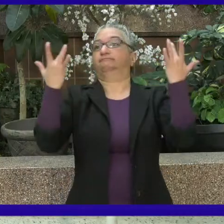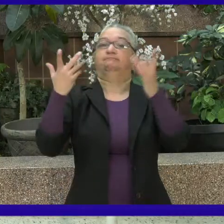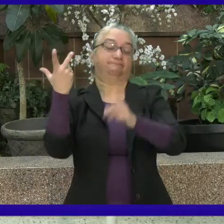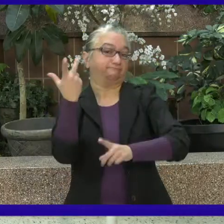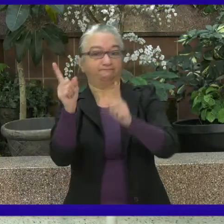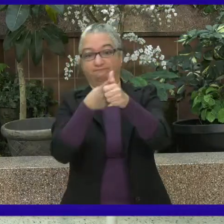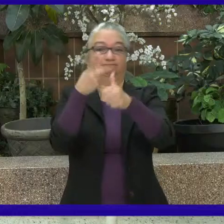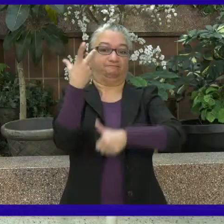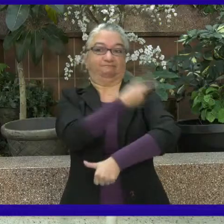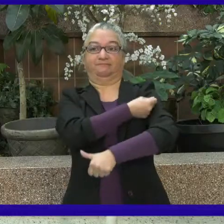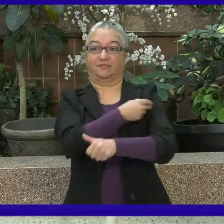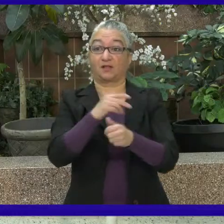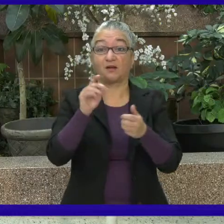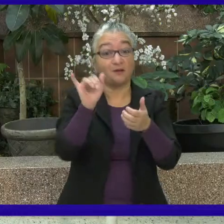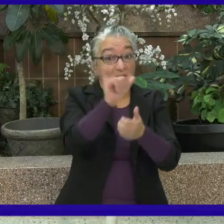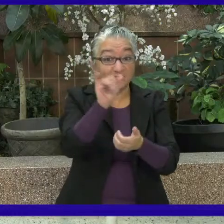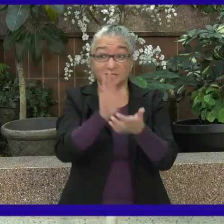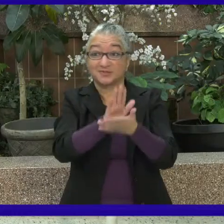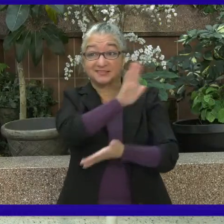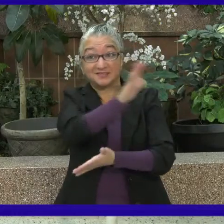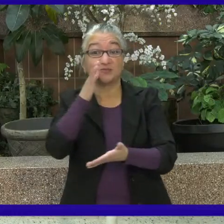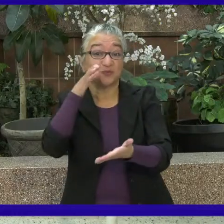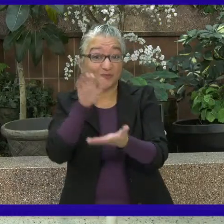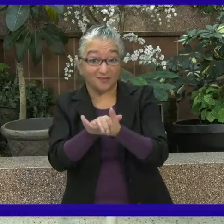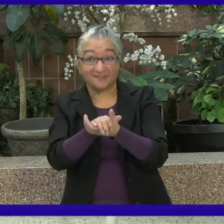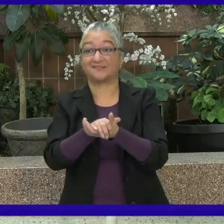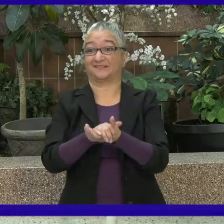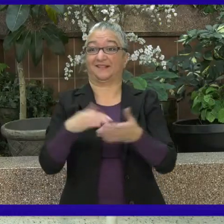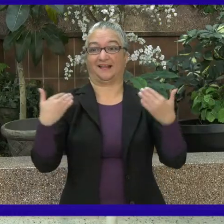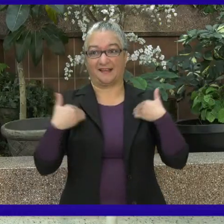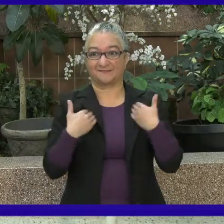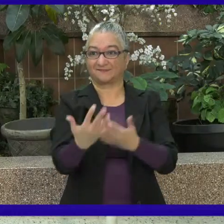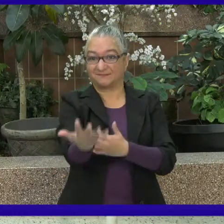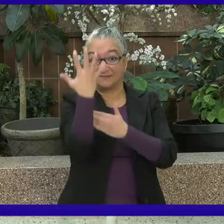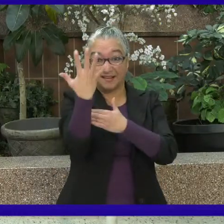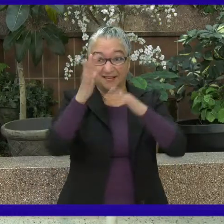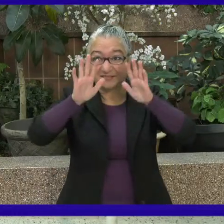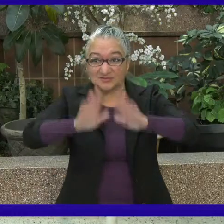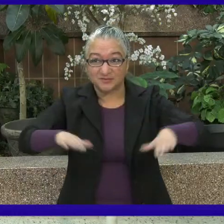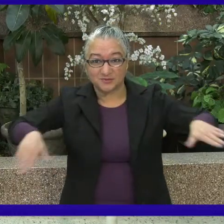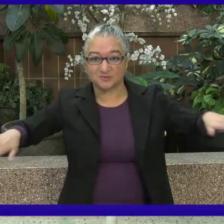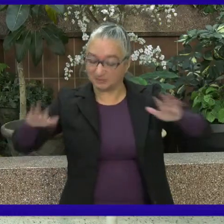five adult children who are also practicing doctors and one who is a medical engineer